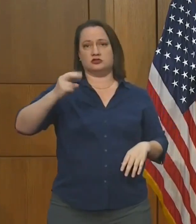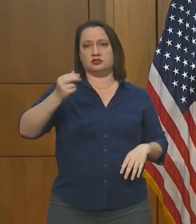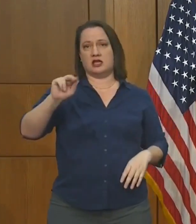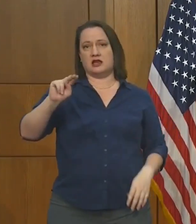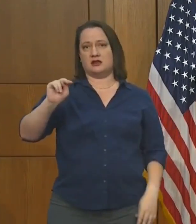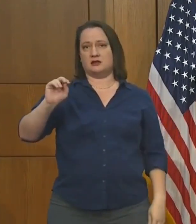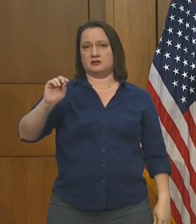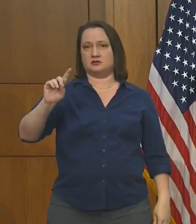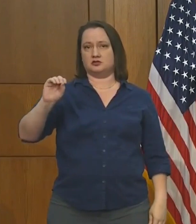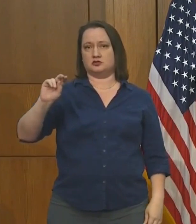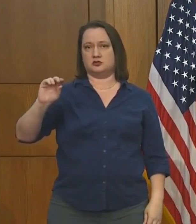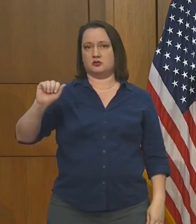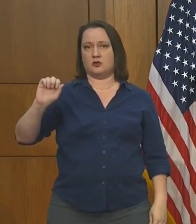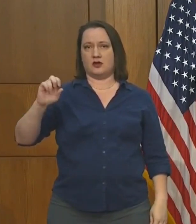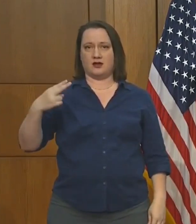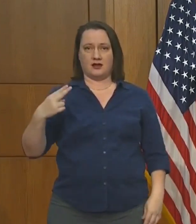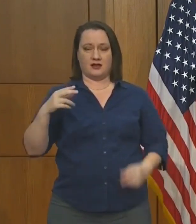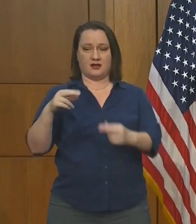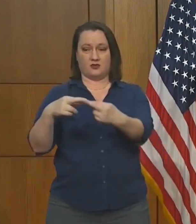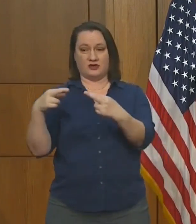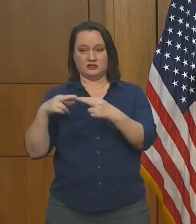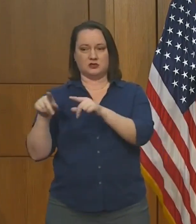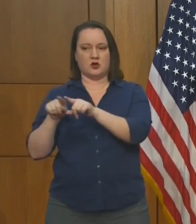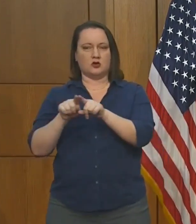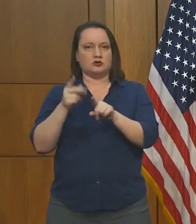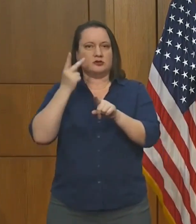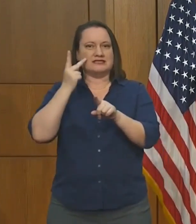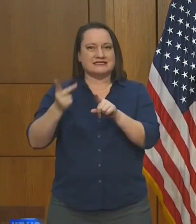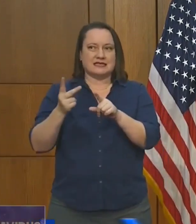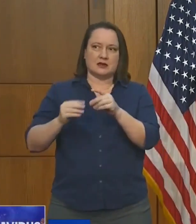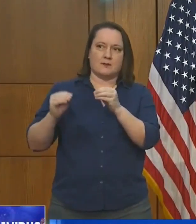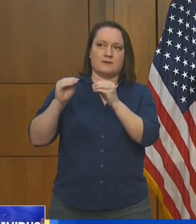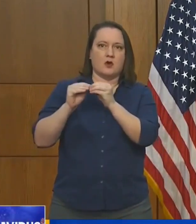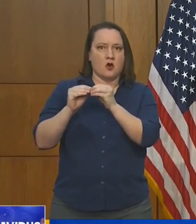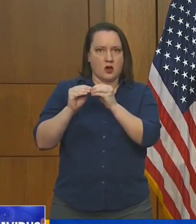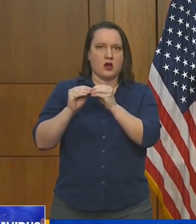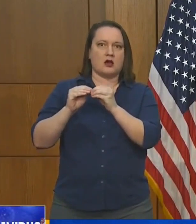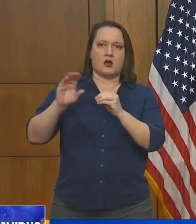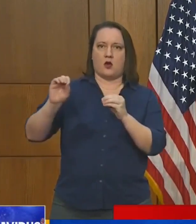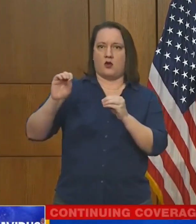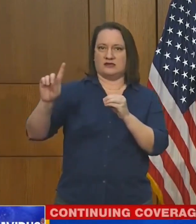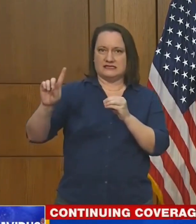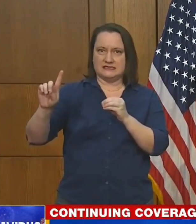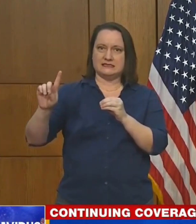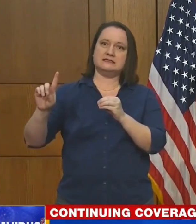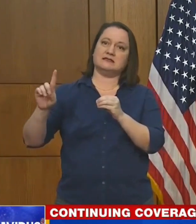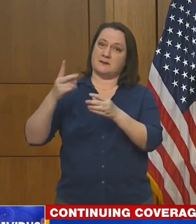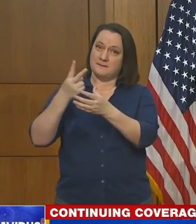AND NINETEEN. THE NORTHERN SHENANDOAH REACH HAS ALSO SEEN A SUBSTANTIAL INCREASE IN